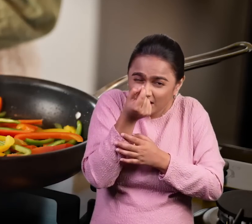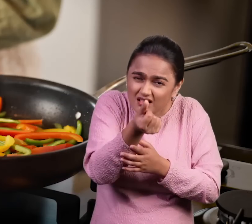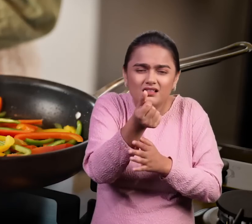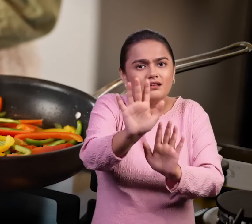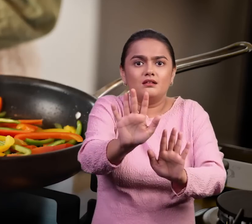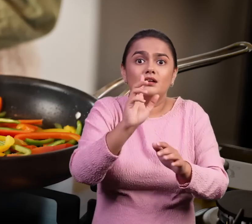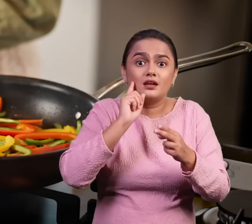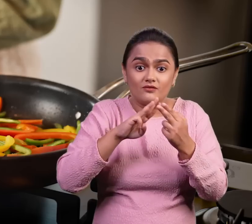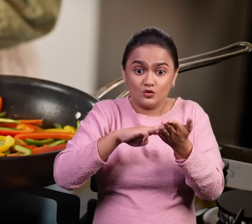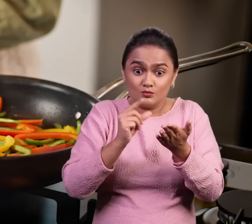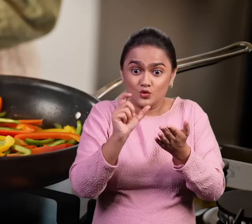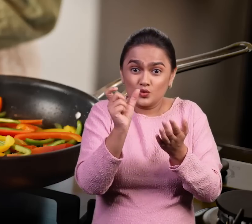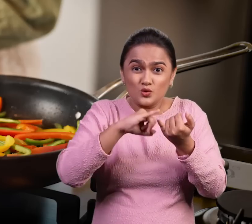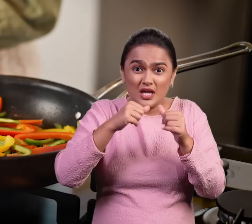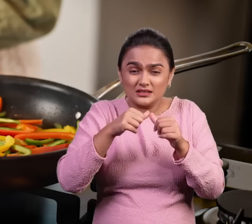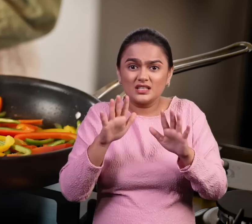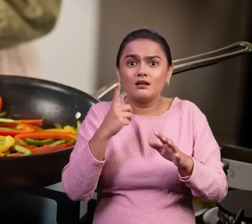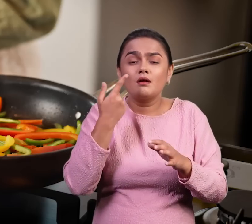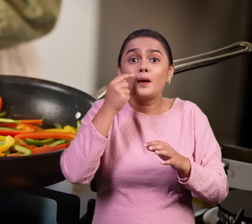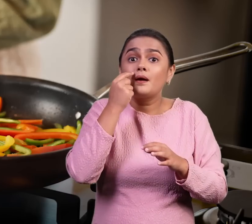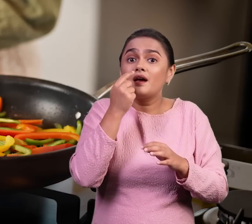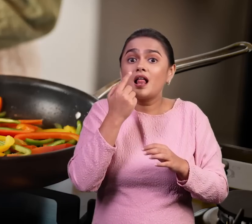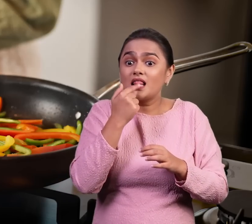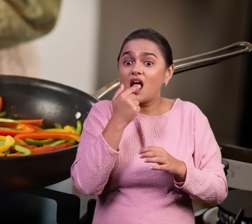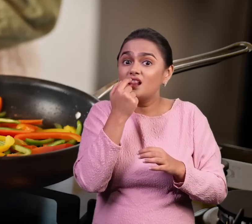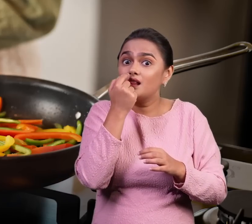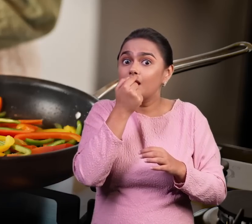if there are abrasions in the mucosa, a dental injury,